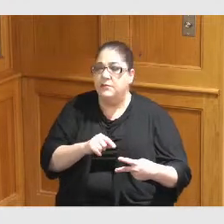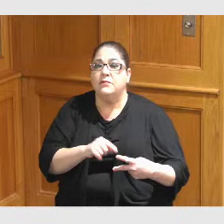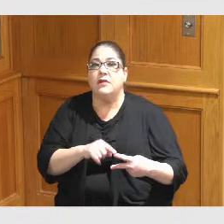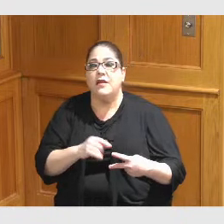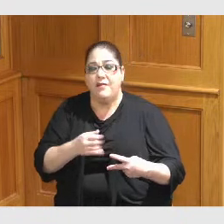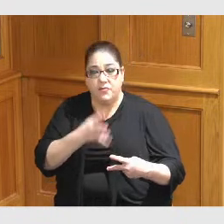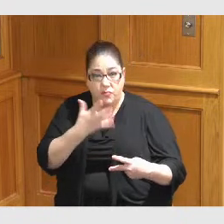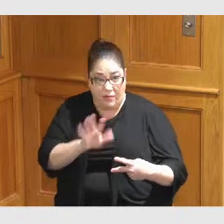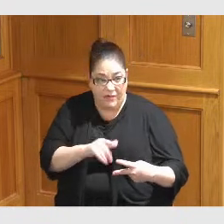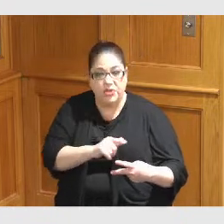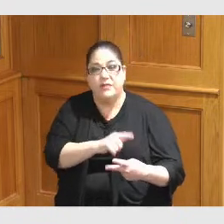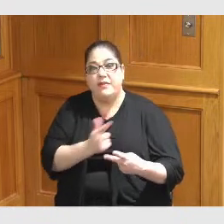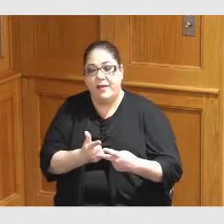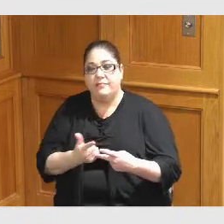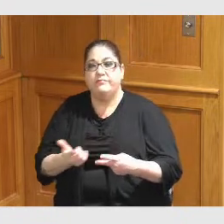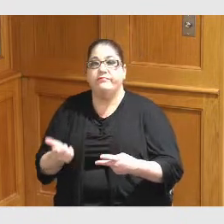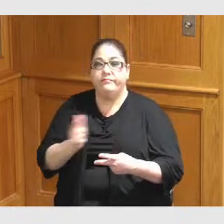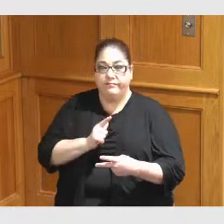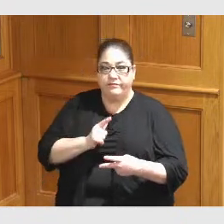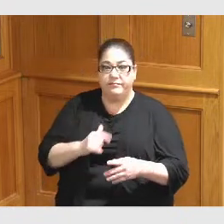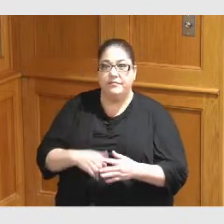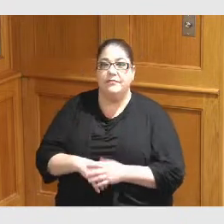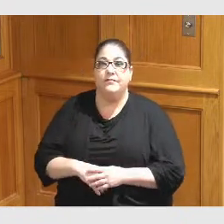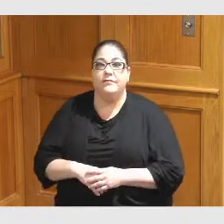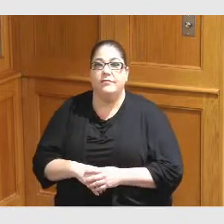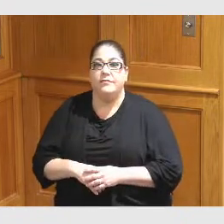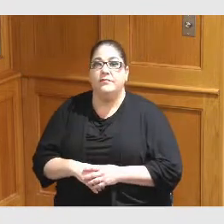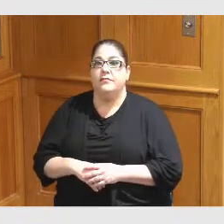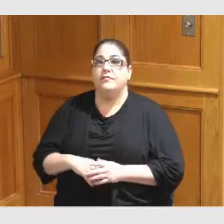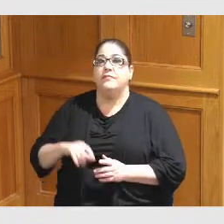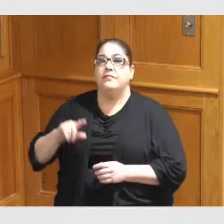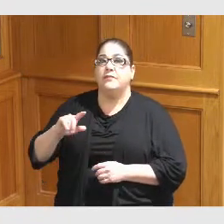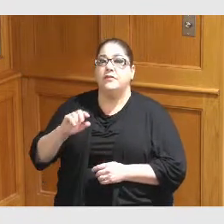their support as well so I'm going to turn it over to Mr Agopolis to give a little overview